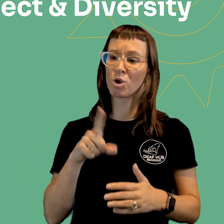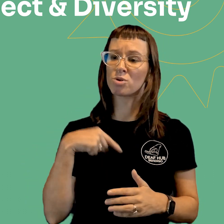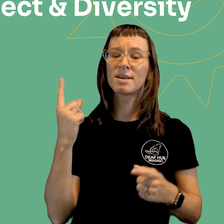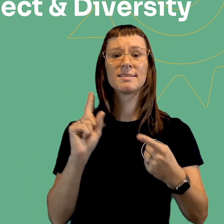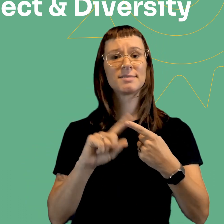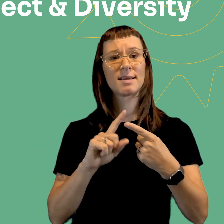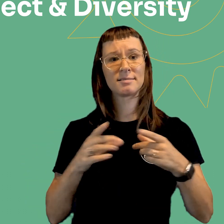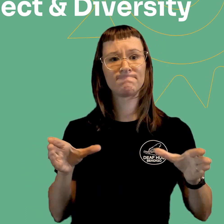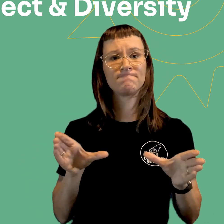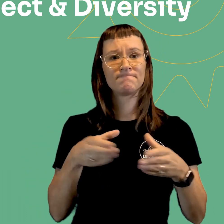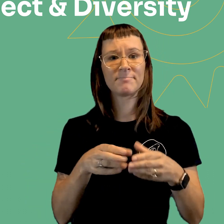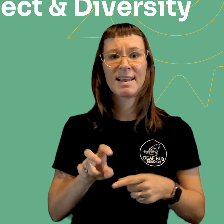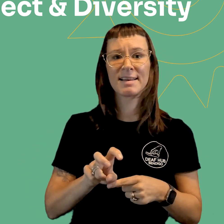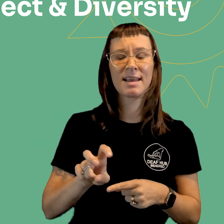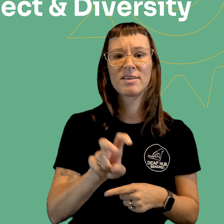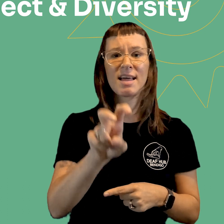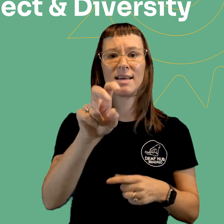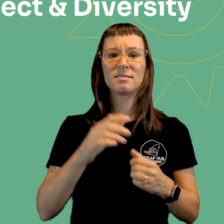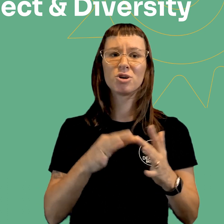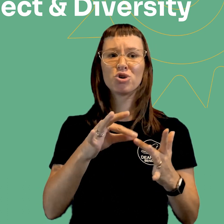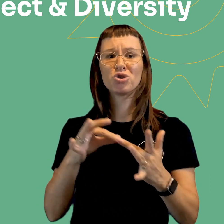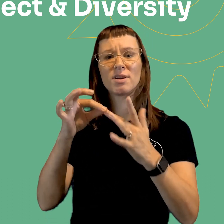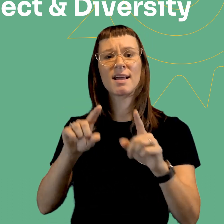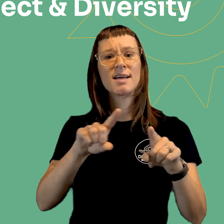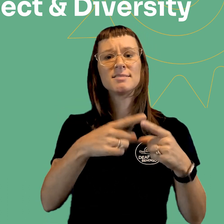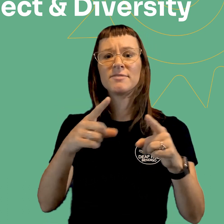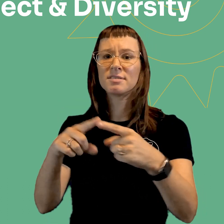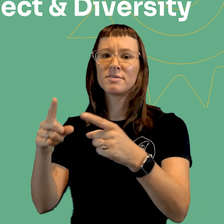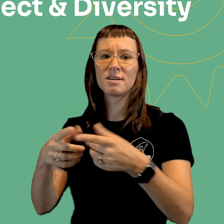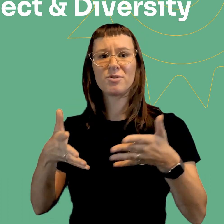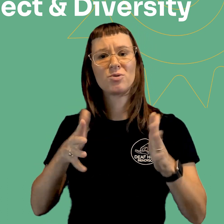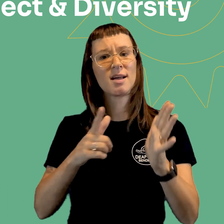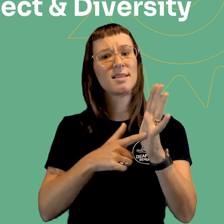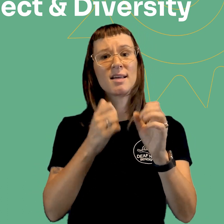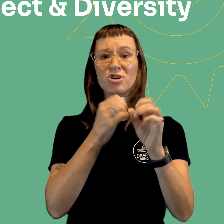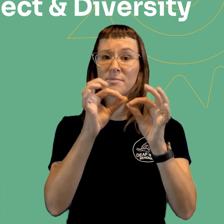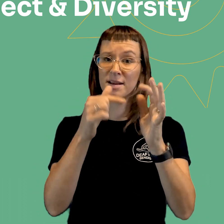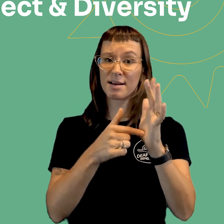We are guided collectively by the unique and different ways in which LGBTIQA+ communities